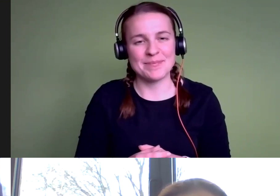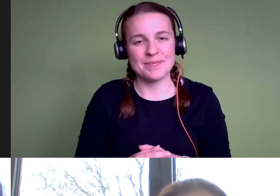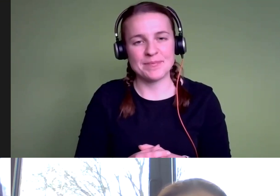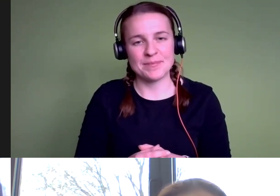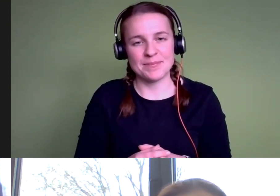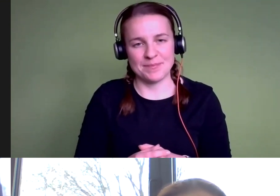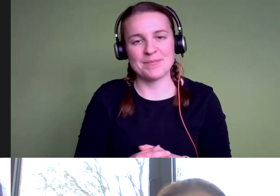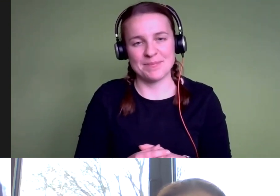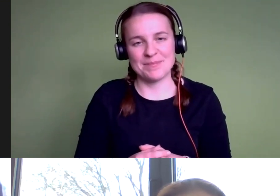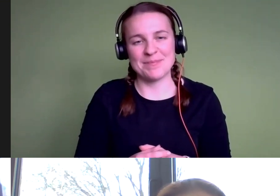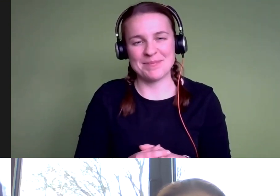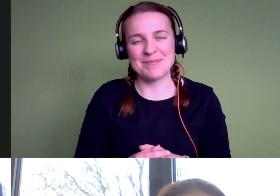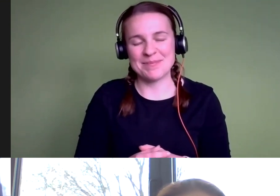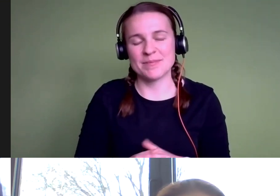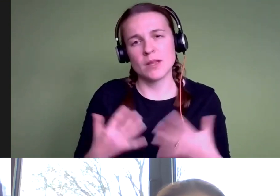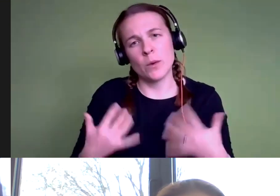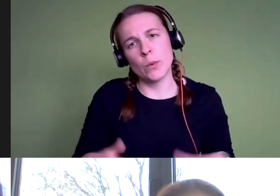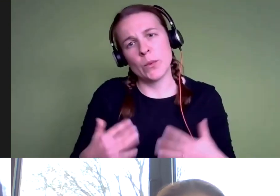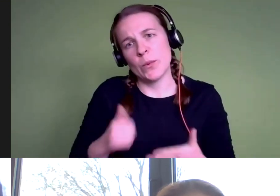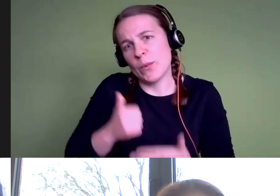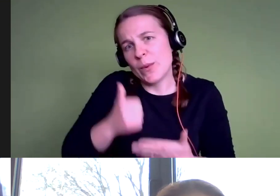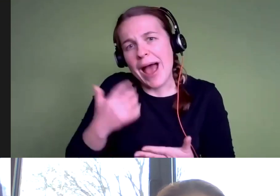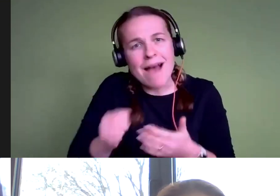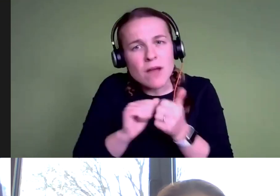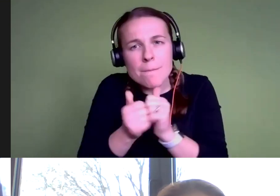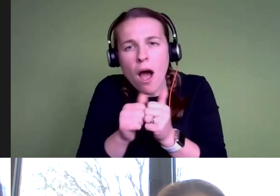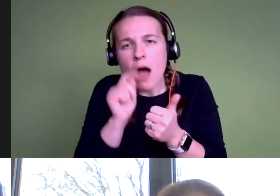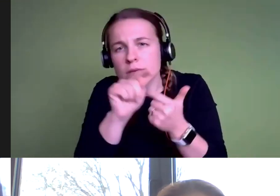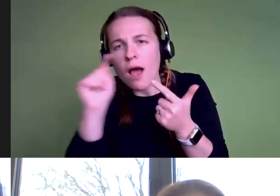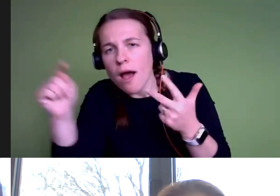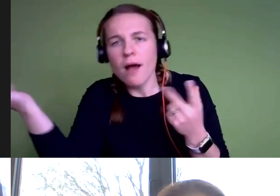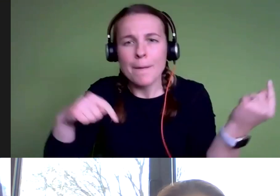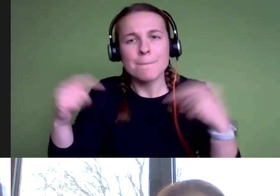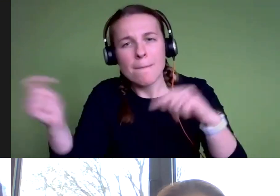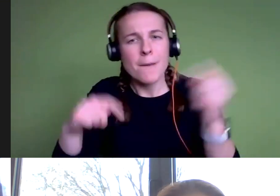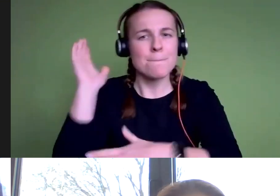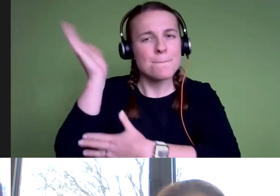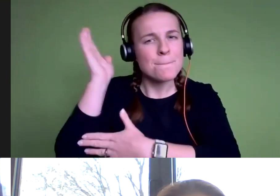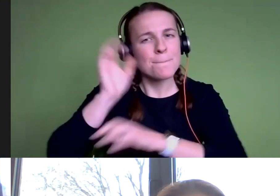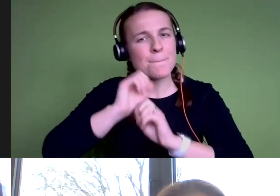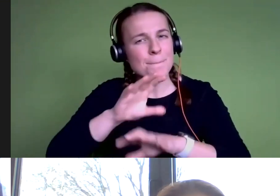So, we, as Michelle has said, we are delighted that everybody is with us on this journey today.